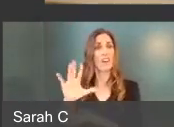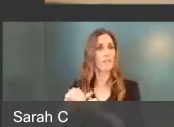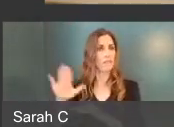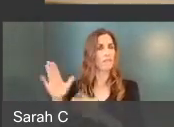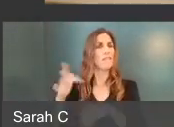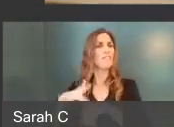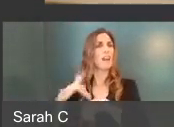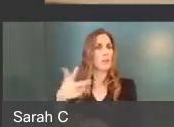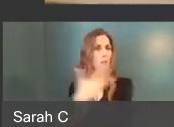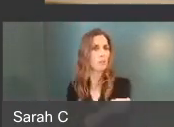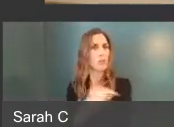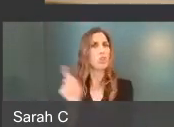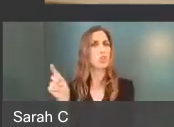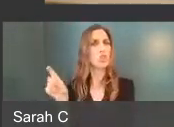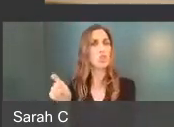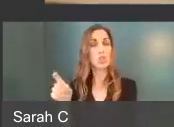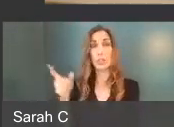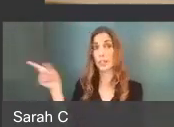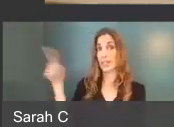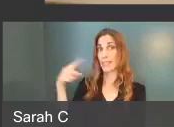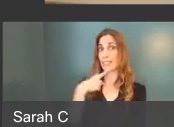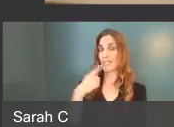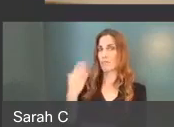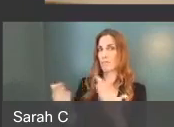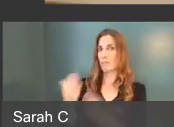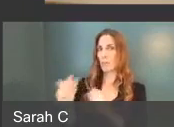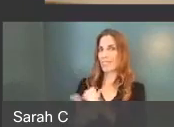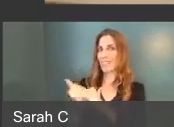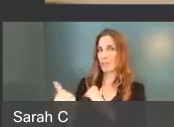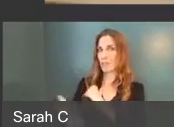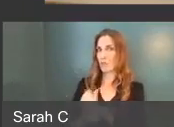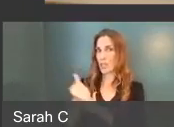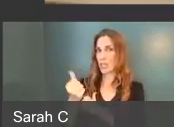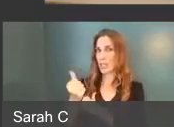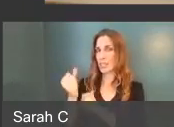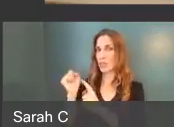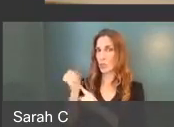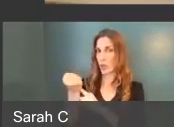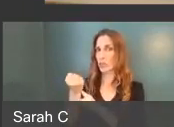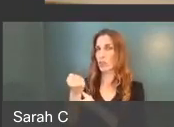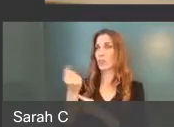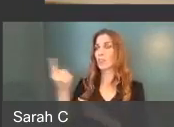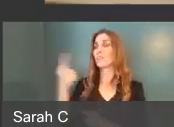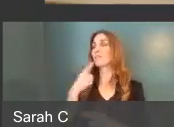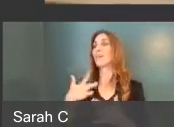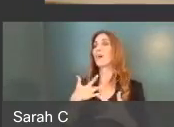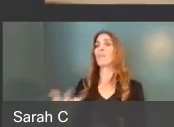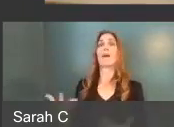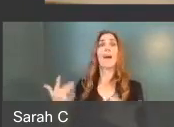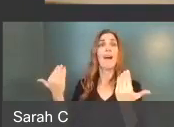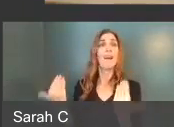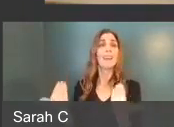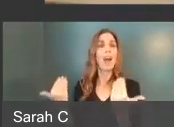could potentially be a dangerous situation because you tend to now make it a first-come, first-serve,